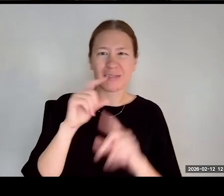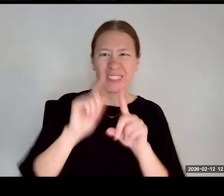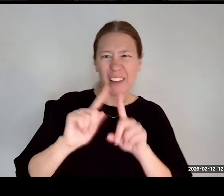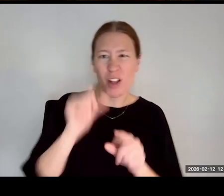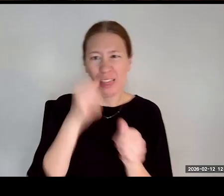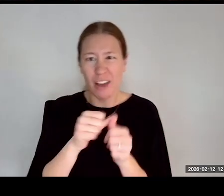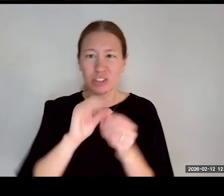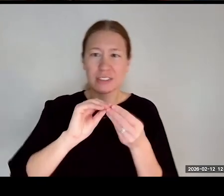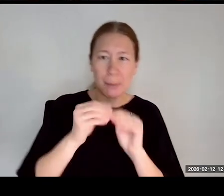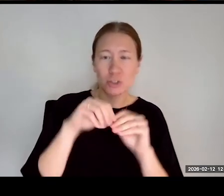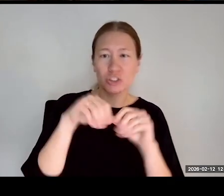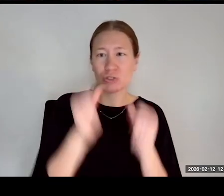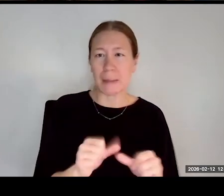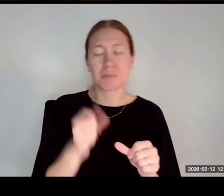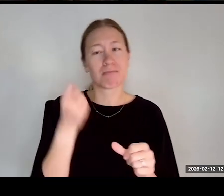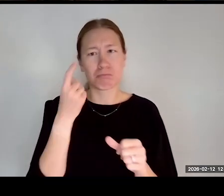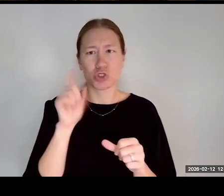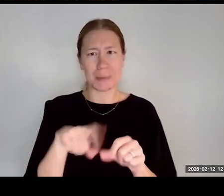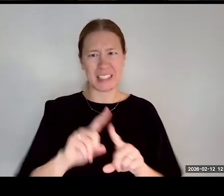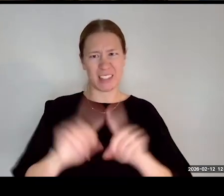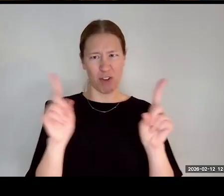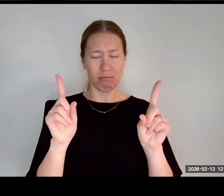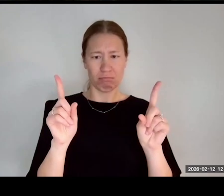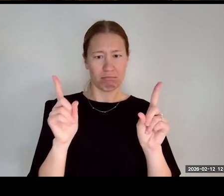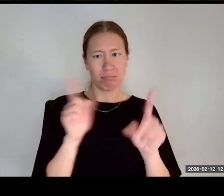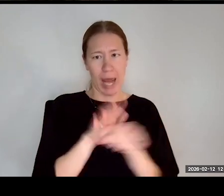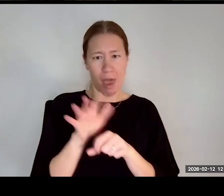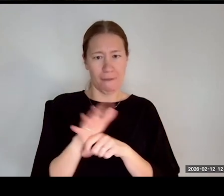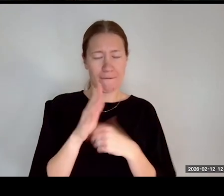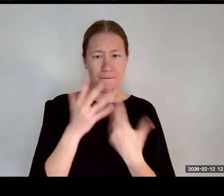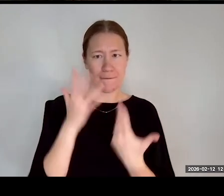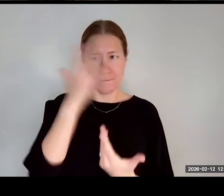That means they're differentiated enough in the way that they appear that they have a standard